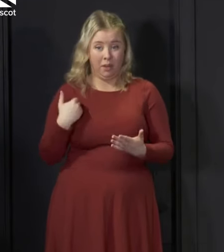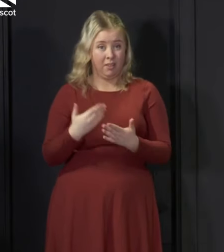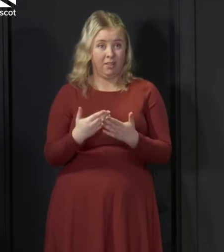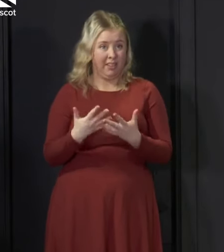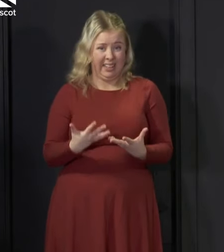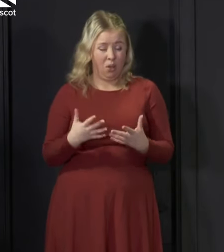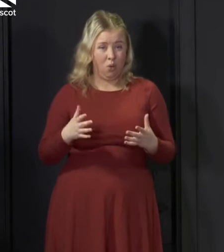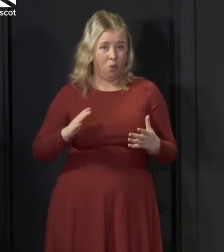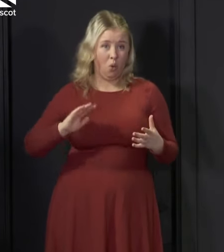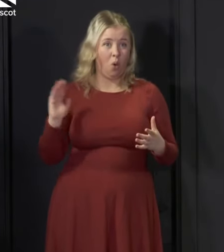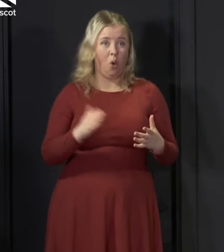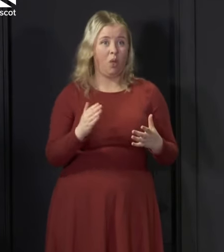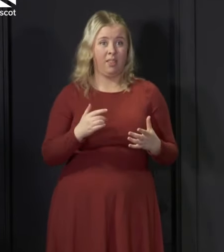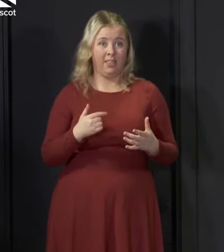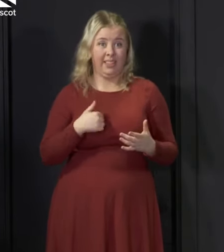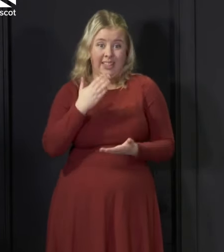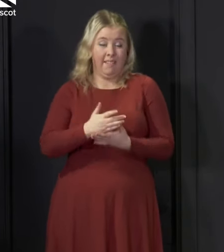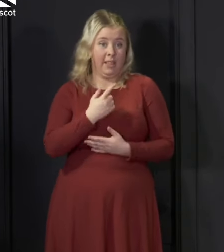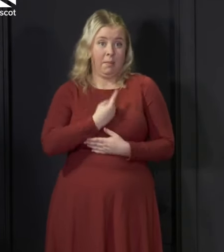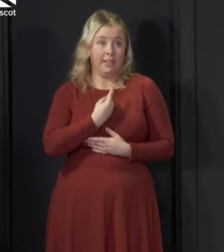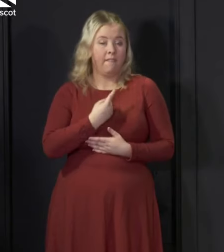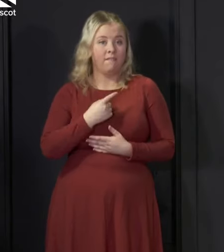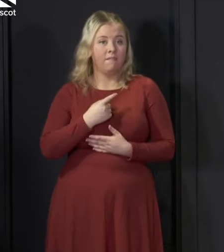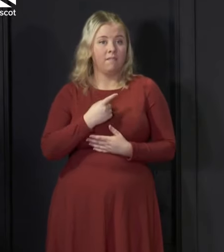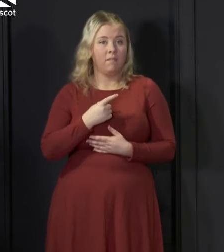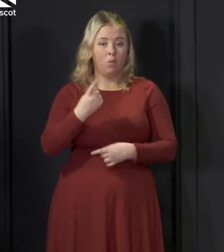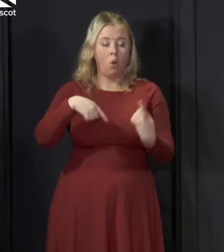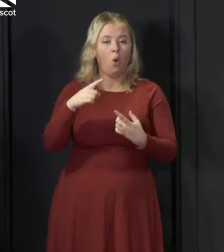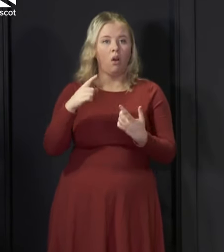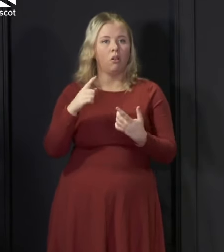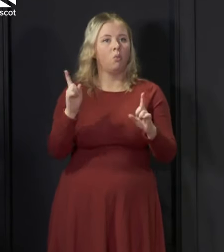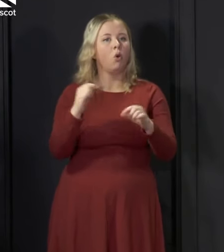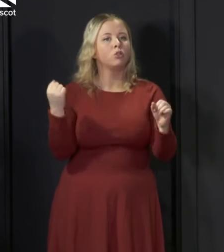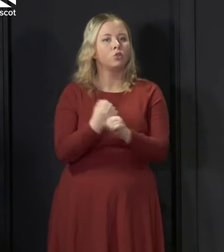it's all I think about every day, is what do we do that is best to tackle this virus